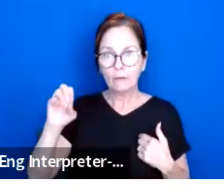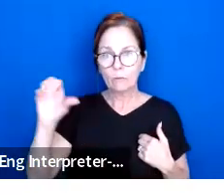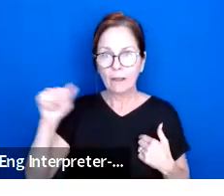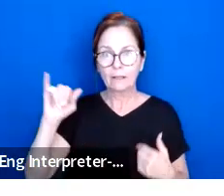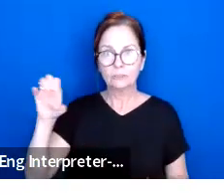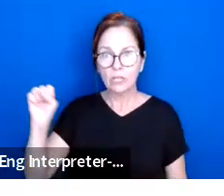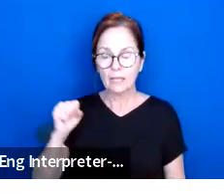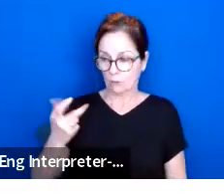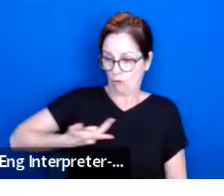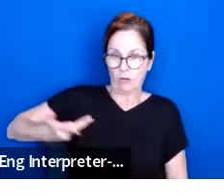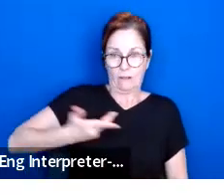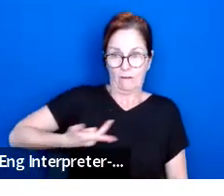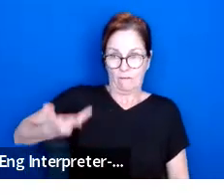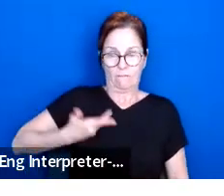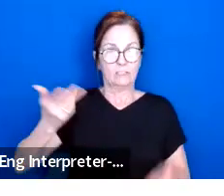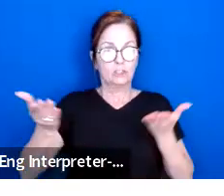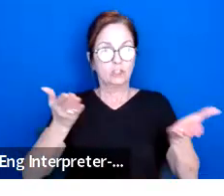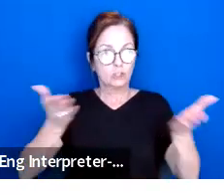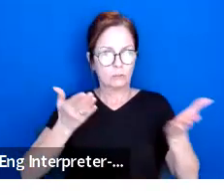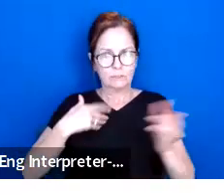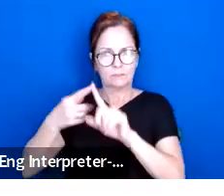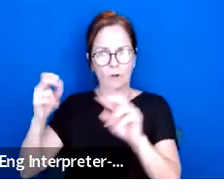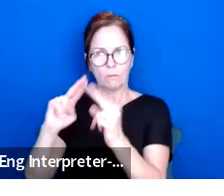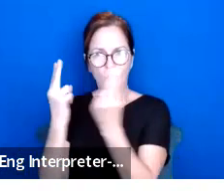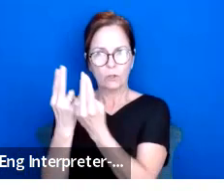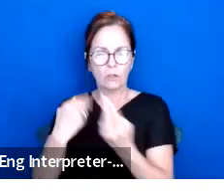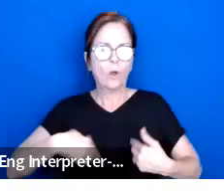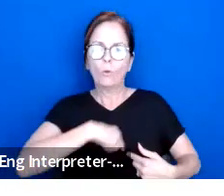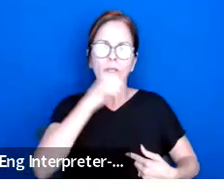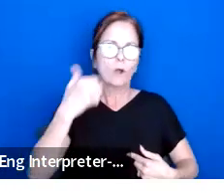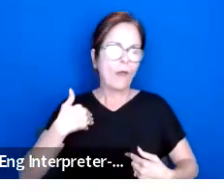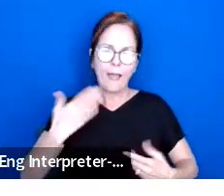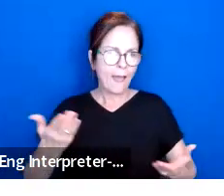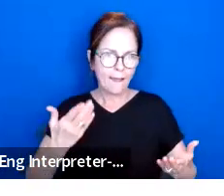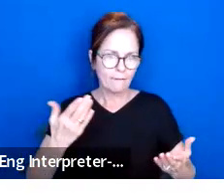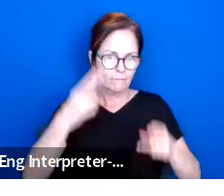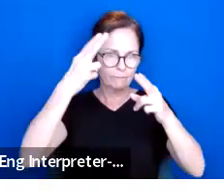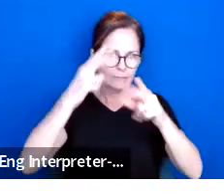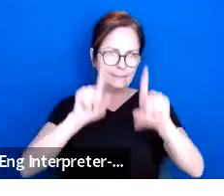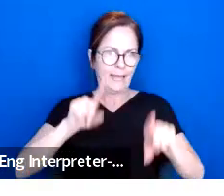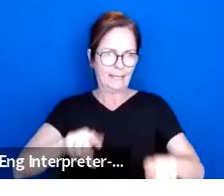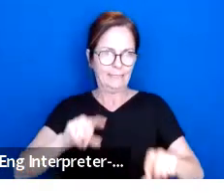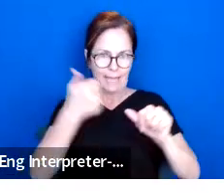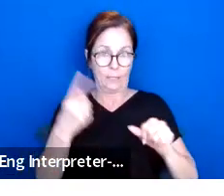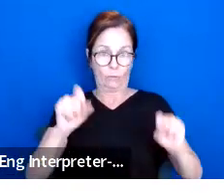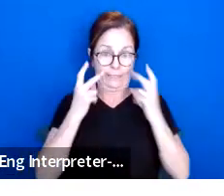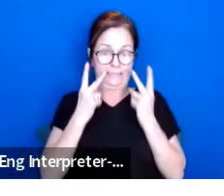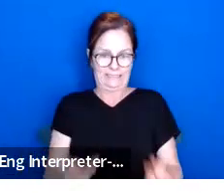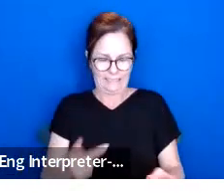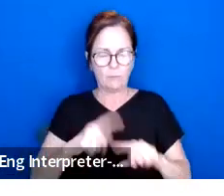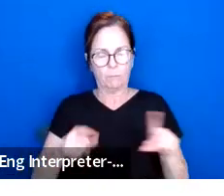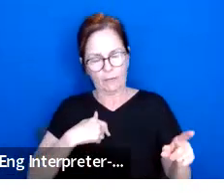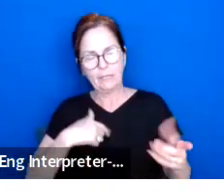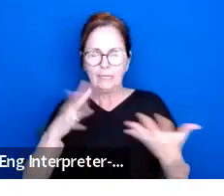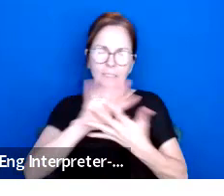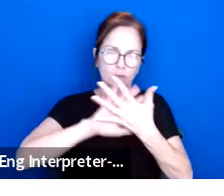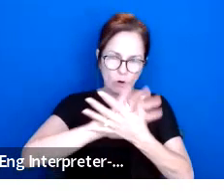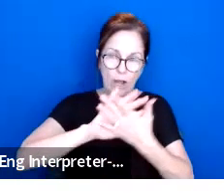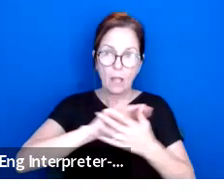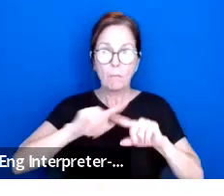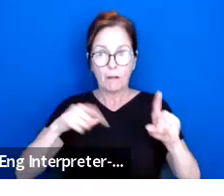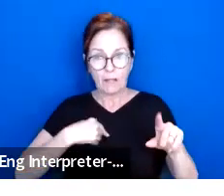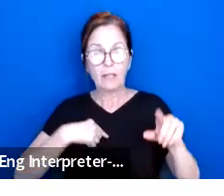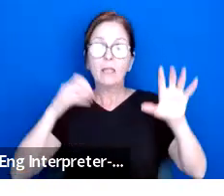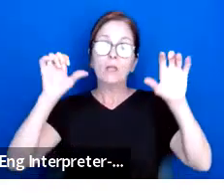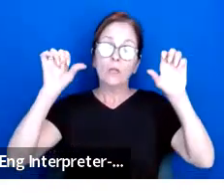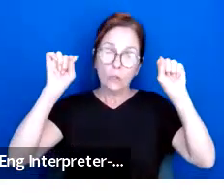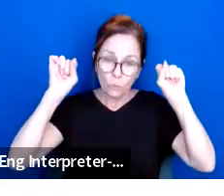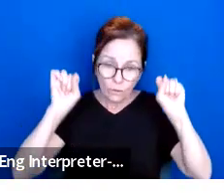So we don't necessarily have open roles where they're gonna go look at it, but at the other end of it, you know, it just it's it's it's a very gray area as we're back to but there are ways in which it can be demonstrated.